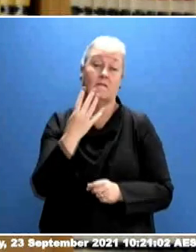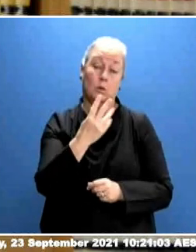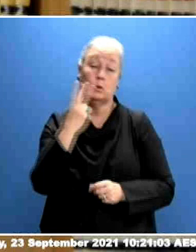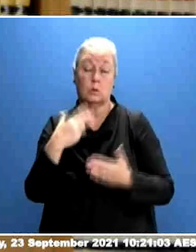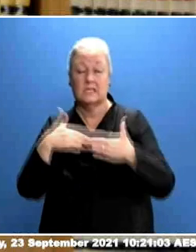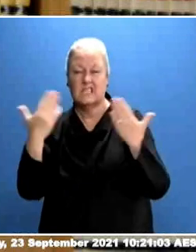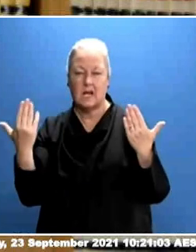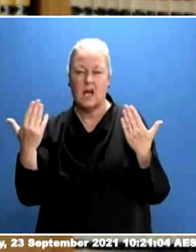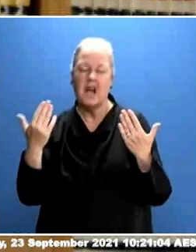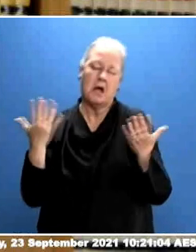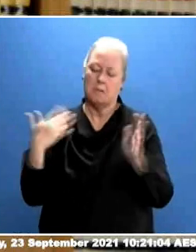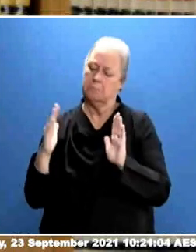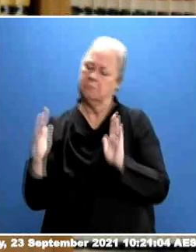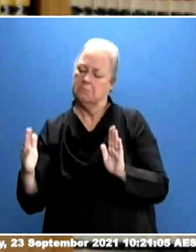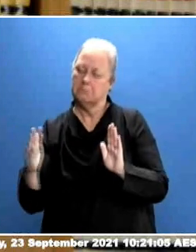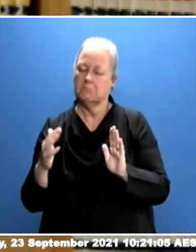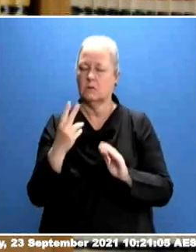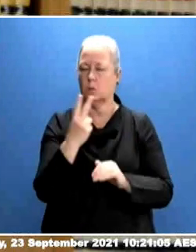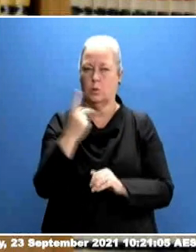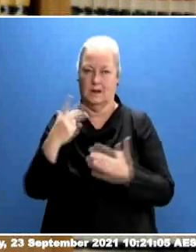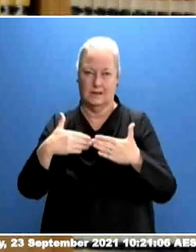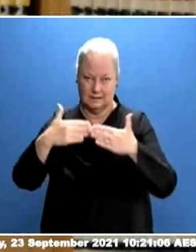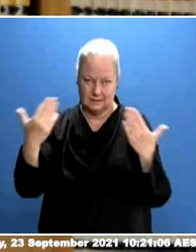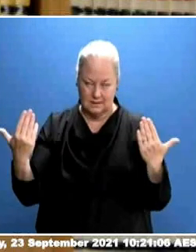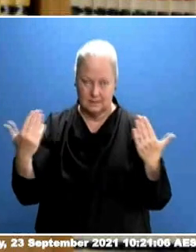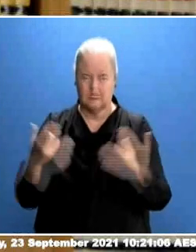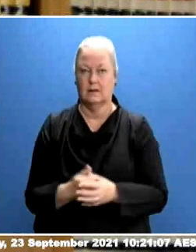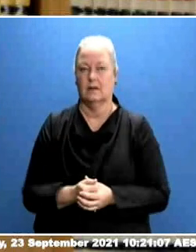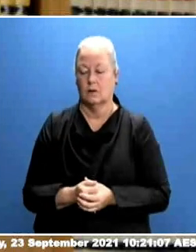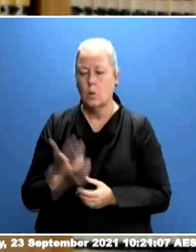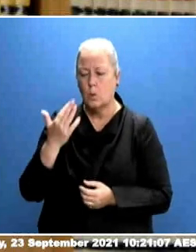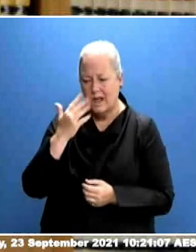let's just say 21 --- in that period during the circuit breaker time,